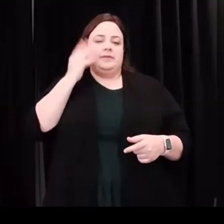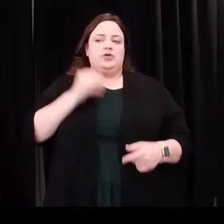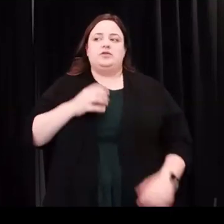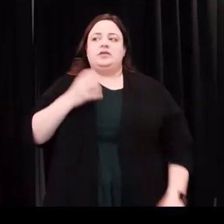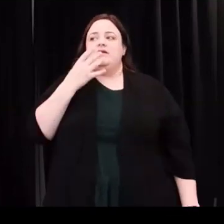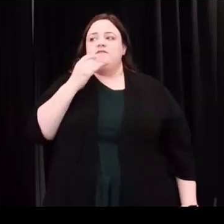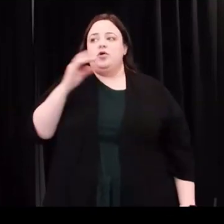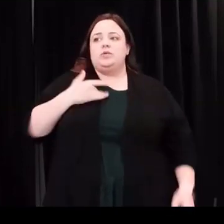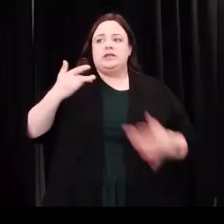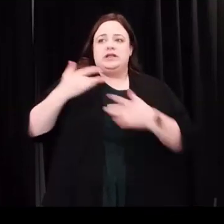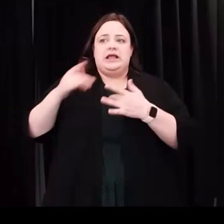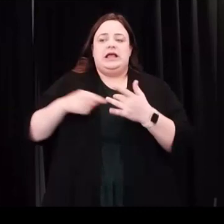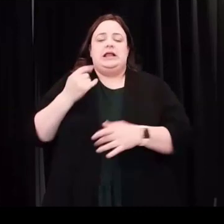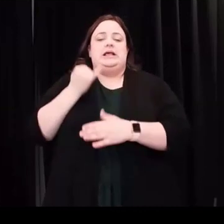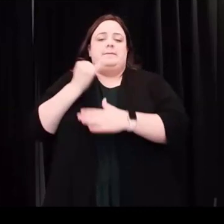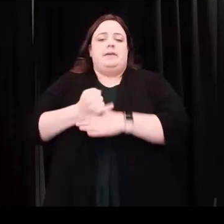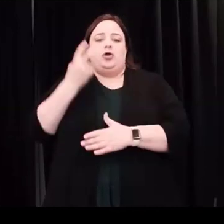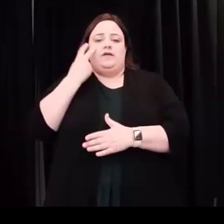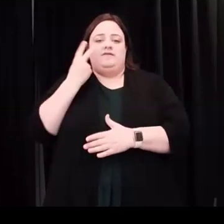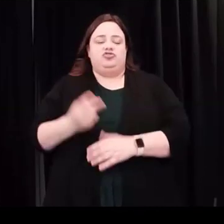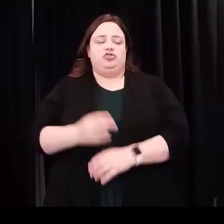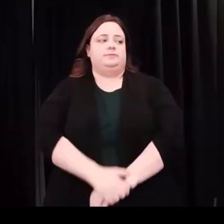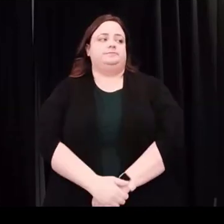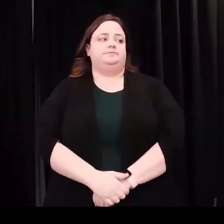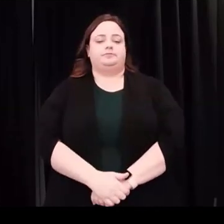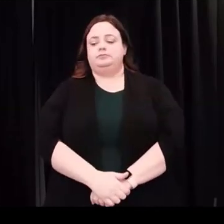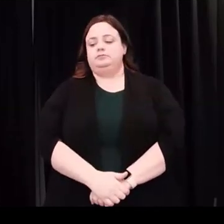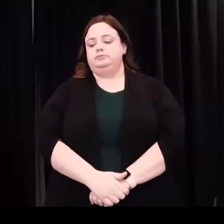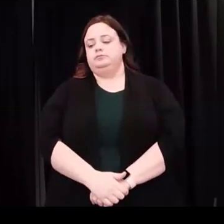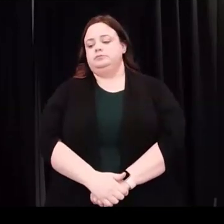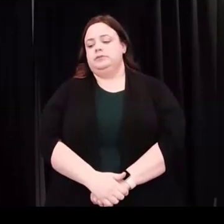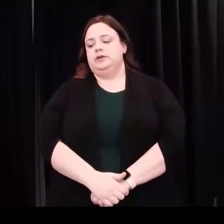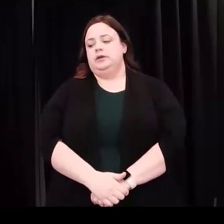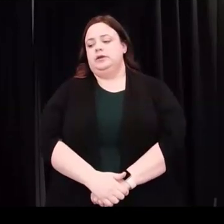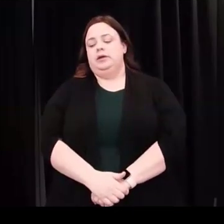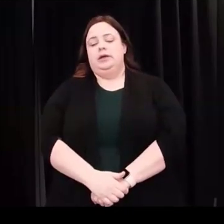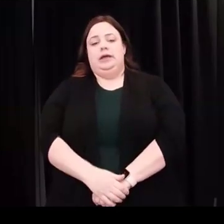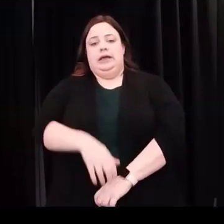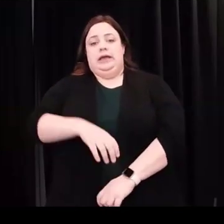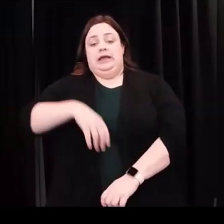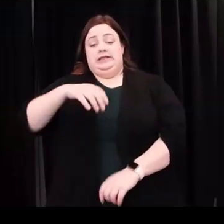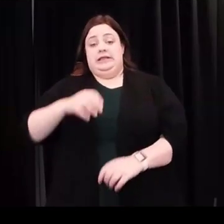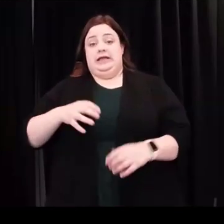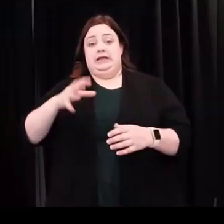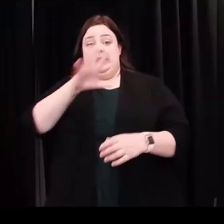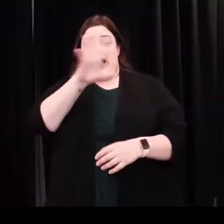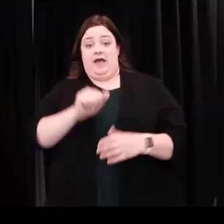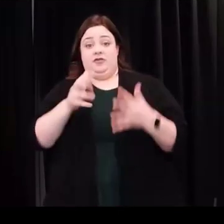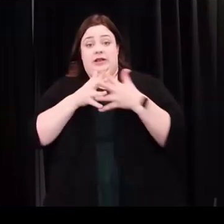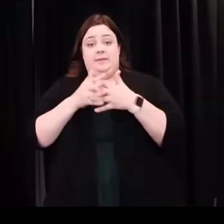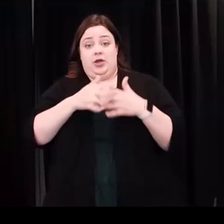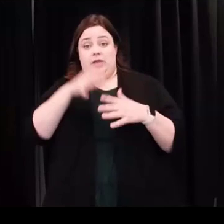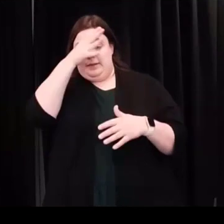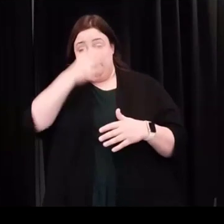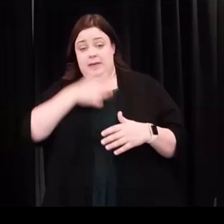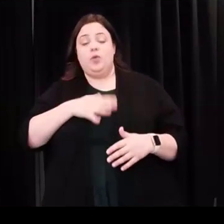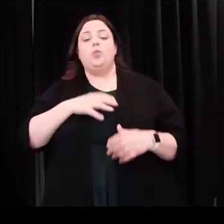impaired vision. Mr. Green is an African-American man with a goatee and he is wearing a white lab